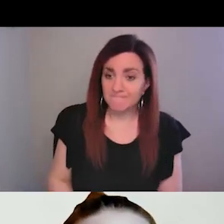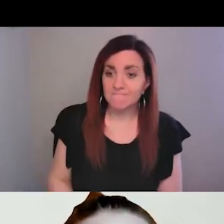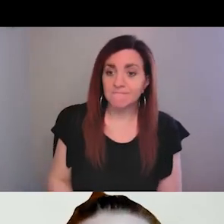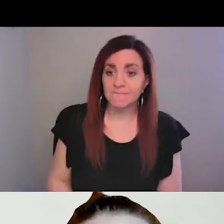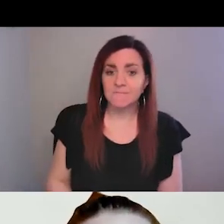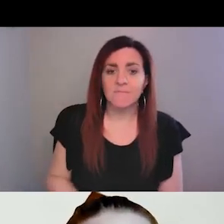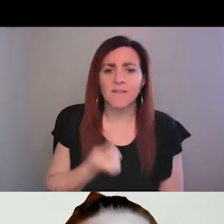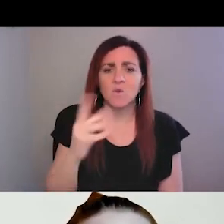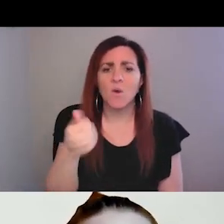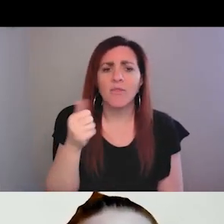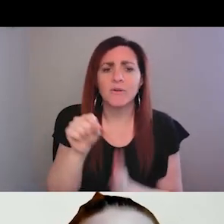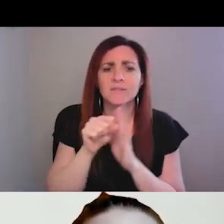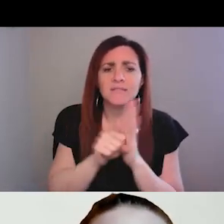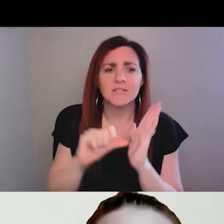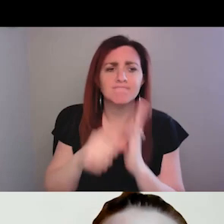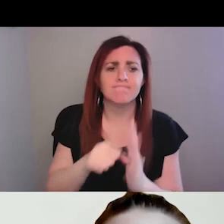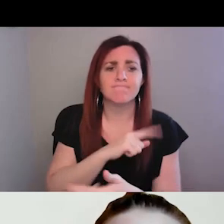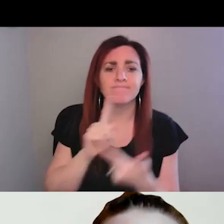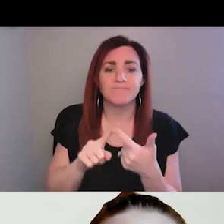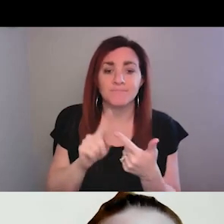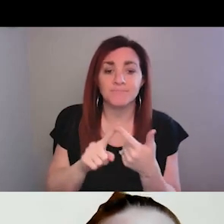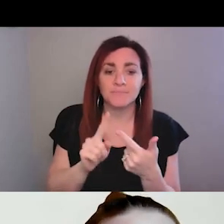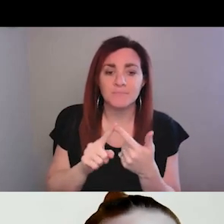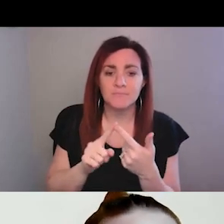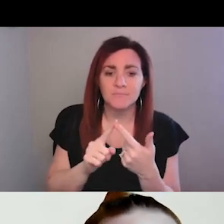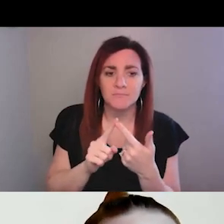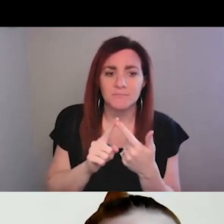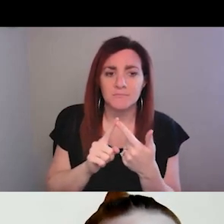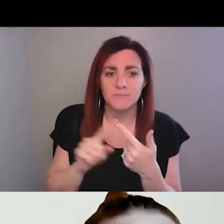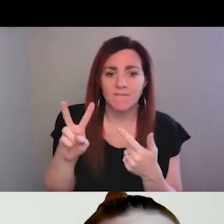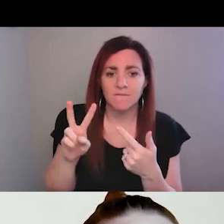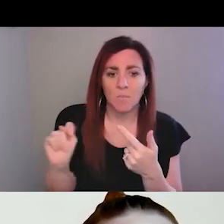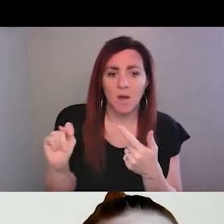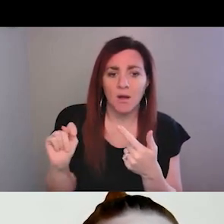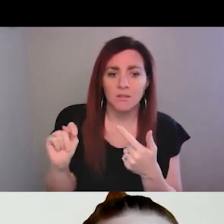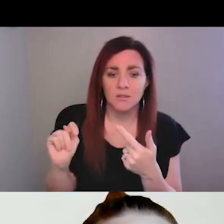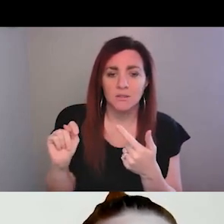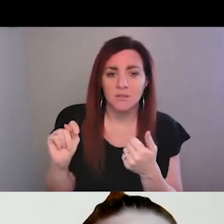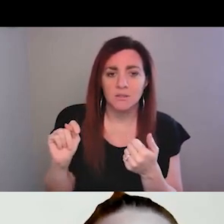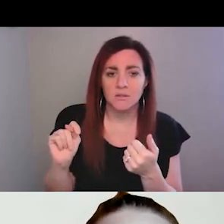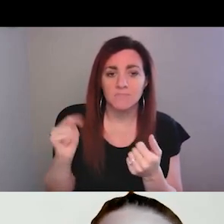FEW OTHER STATES I WANTED TO HIGHLIGHT. VERMONT IS NOW CONSIDERING A 988